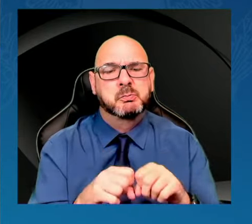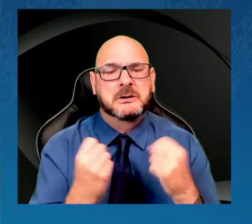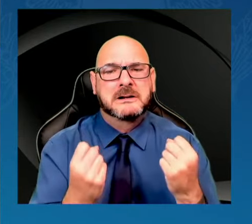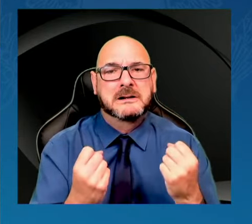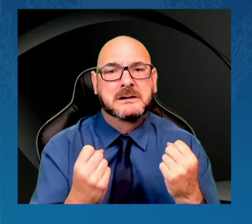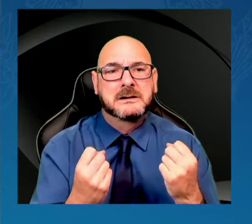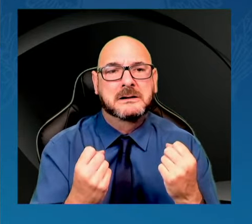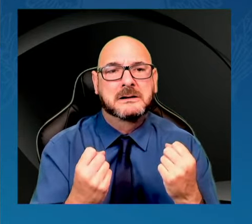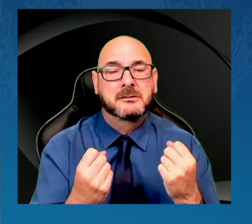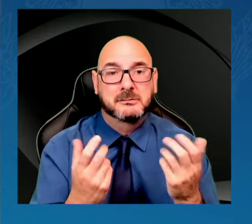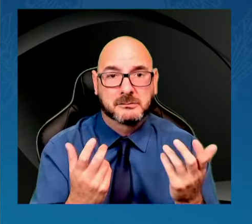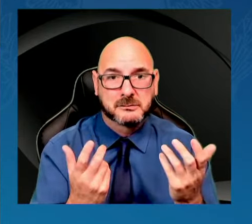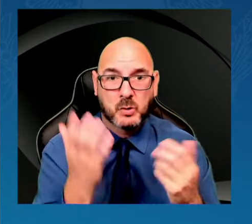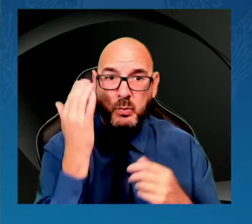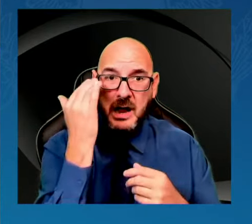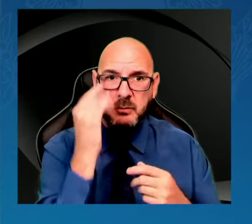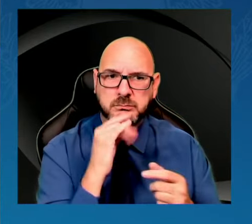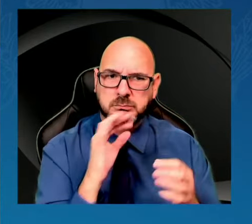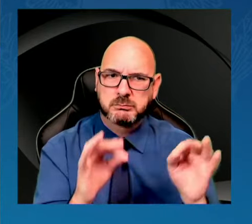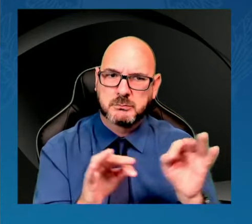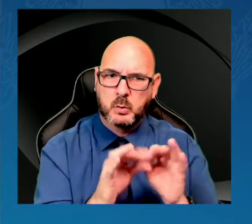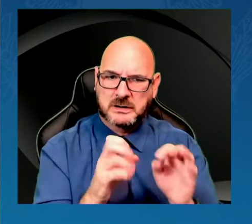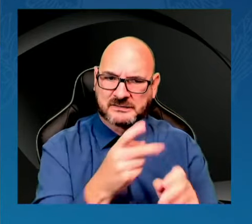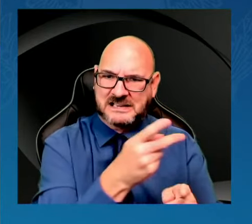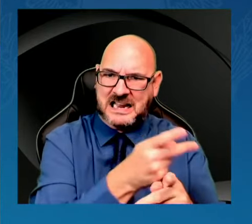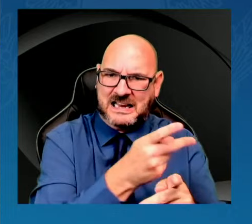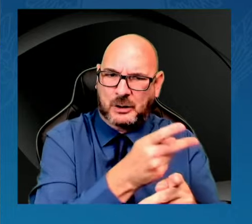And so let's continue to do that. Thank you all.